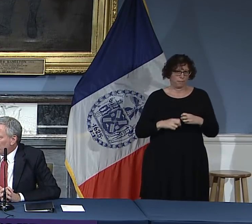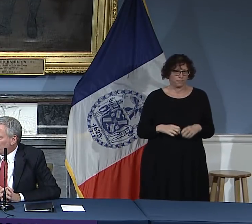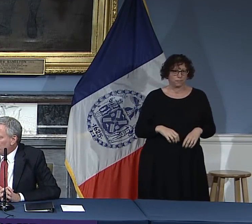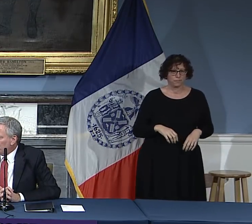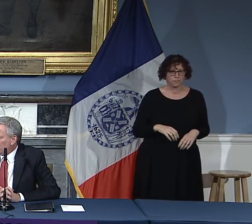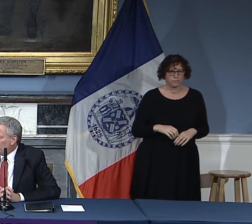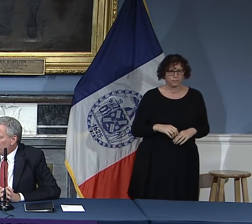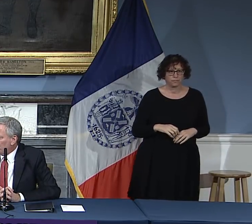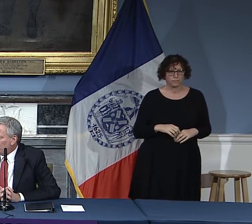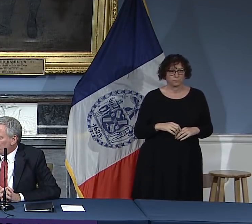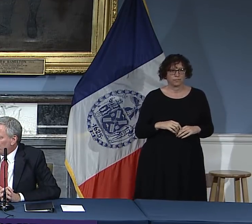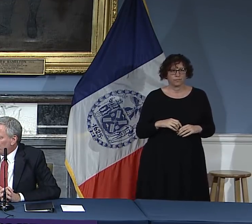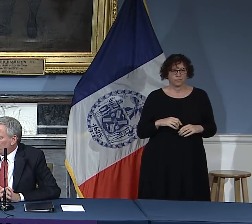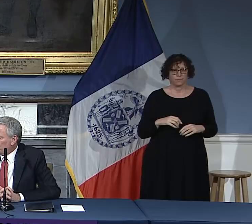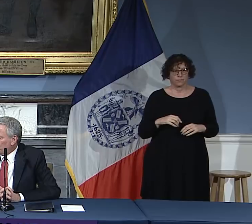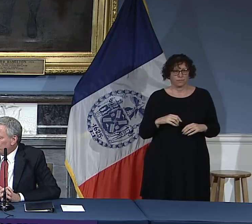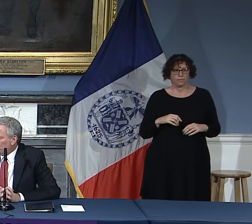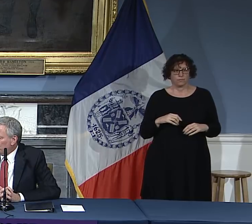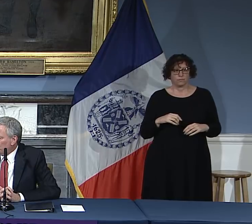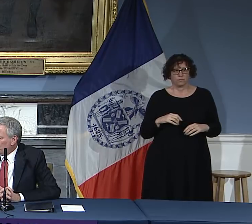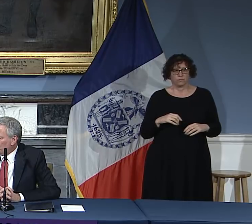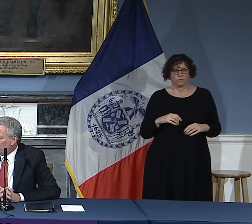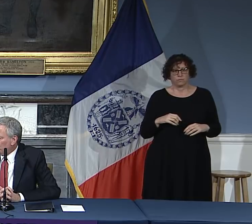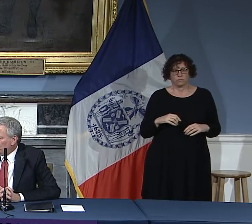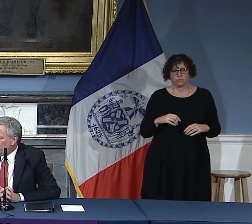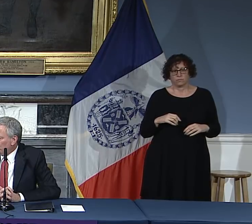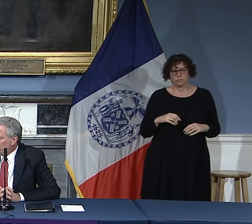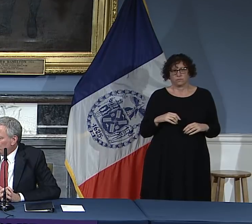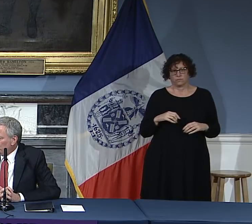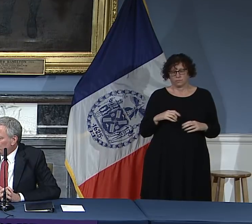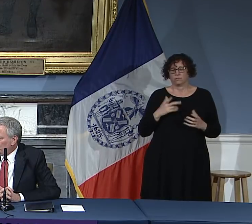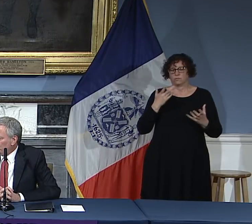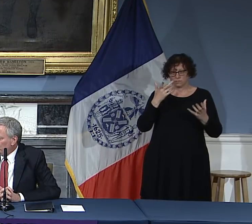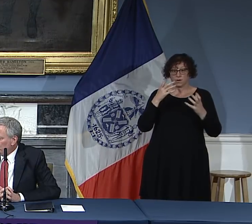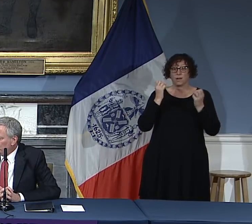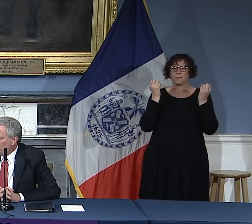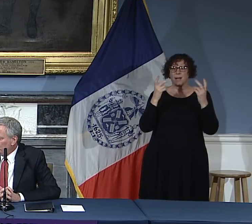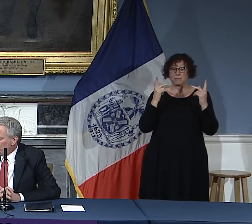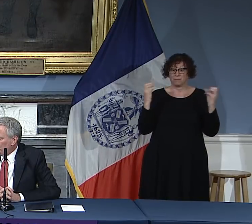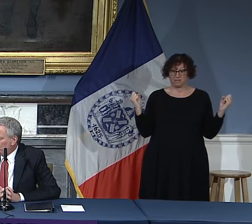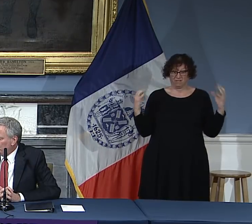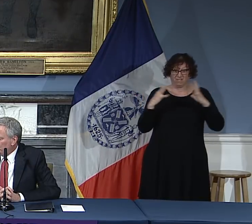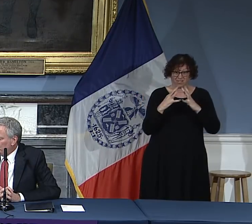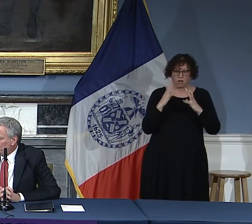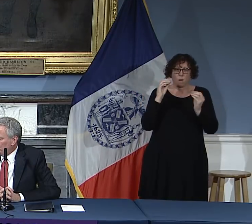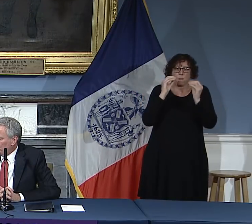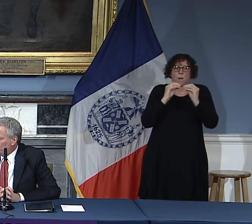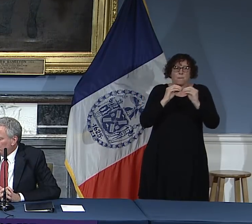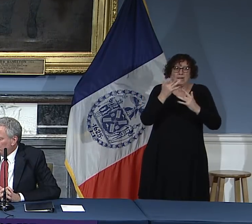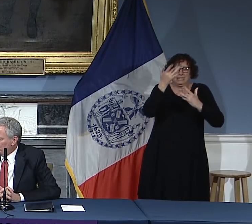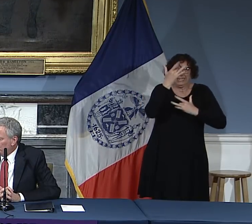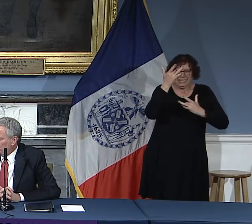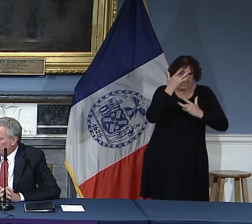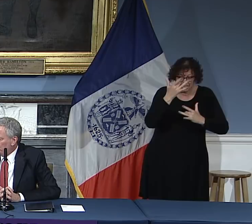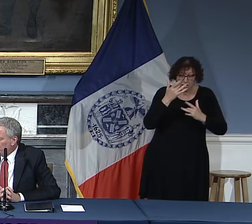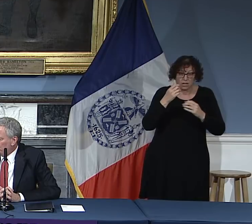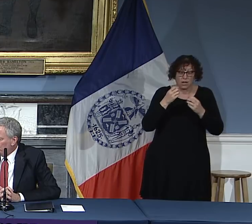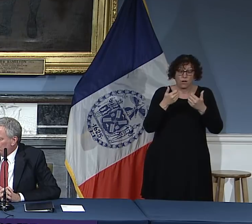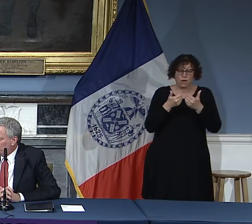ARE COMING TOT HE EMERGENCY ROOM OR COMING TO THE DOCTOR'S OFFICE BECAUSE THEY ARE